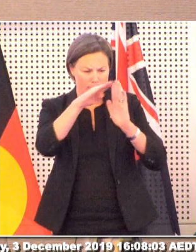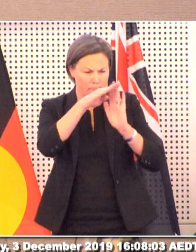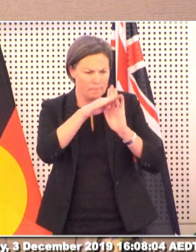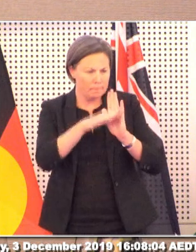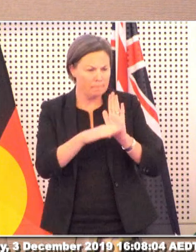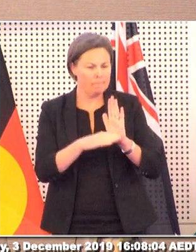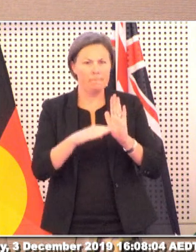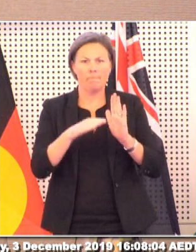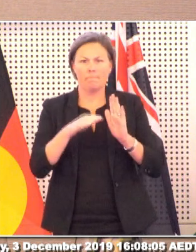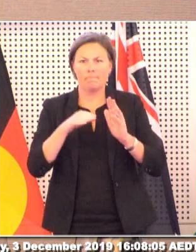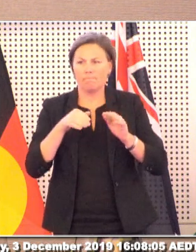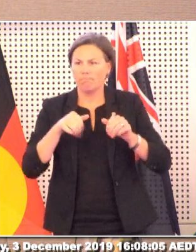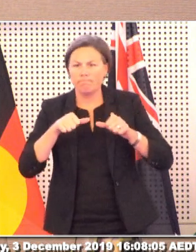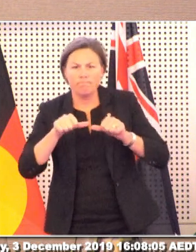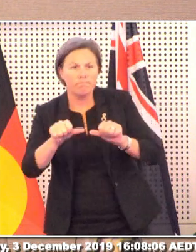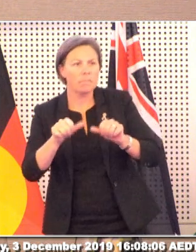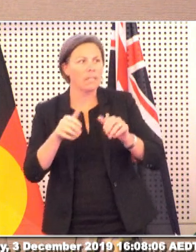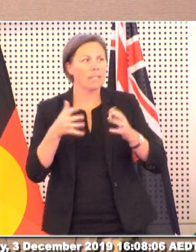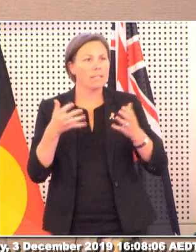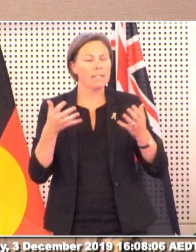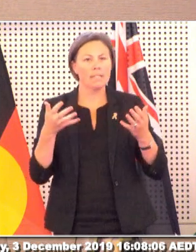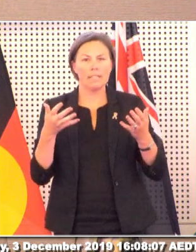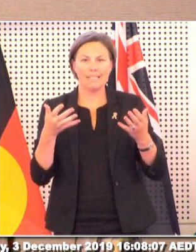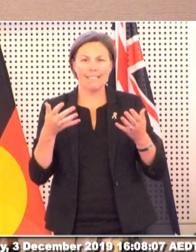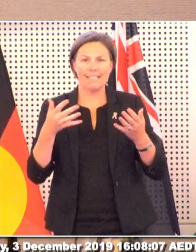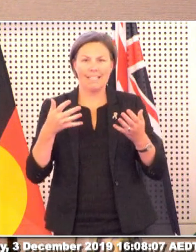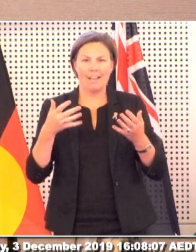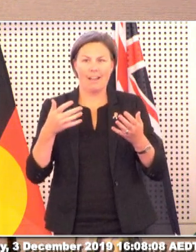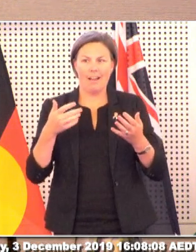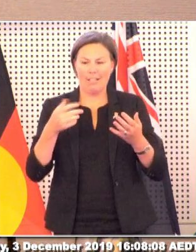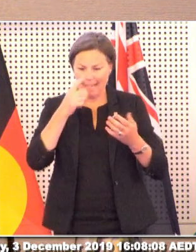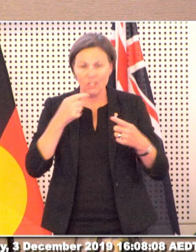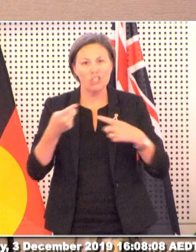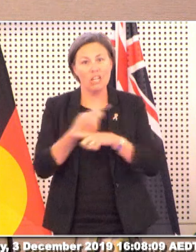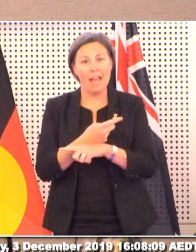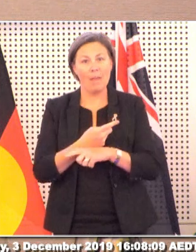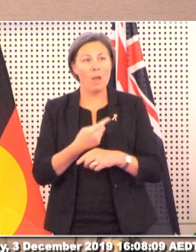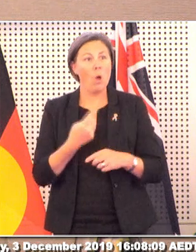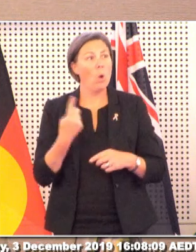And the person that misses out is the person that we go and visit. Yes.